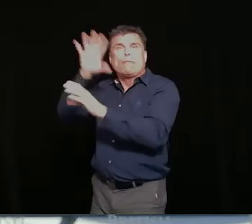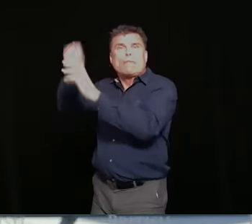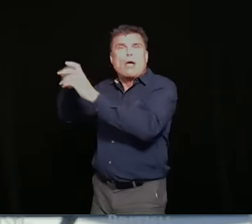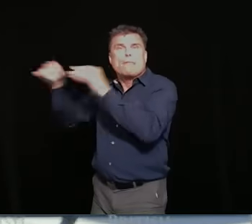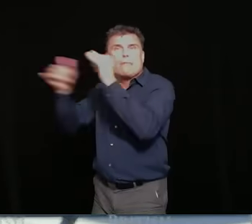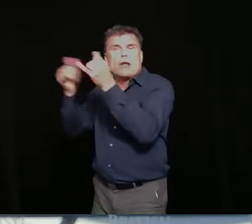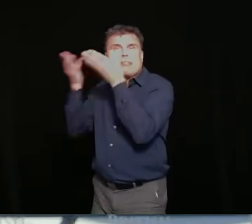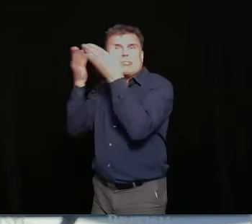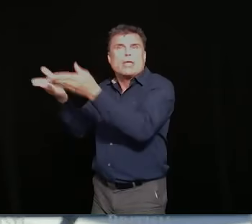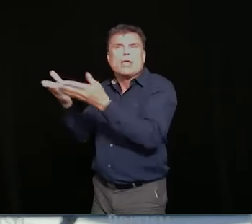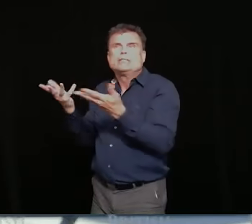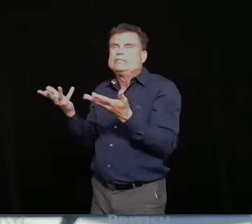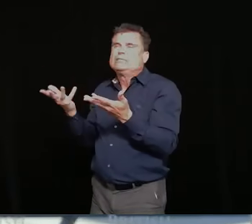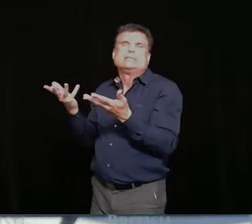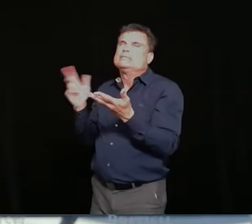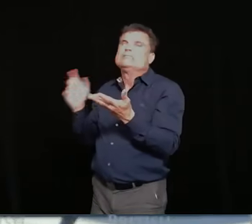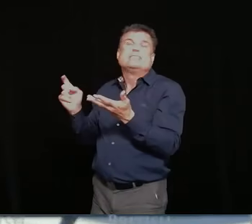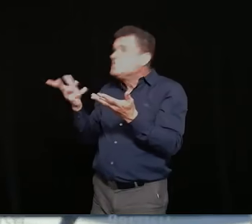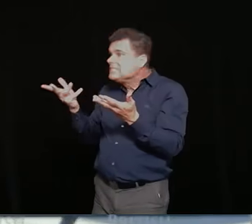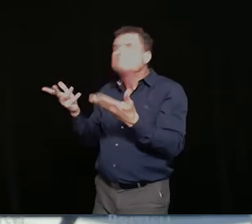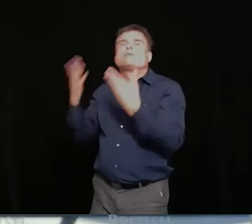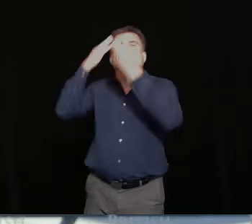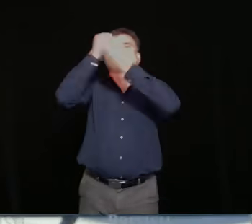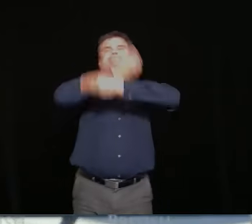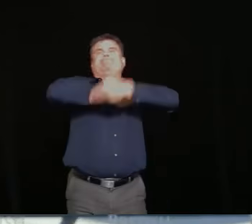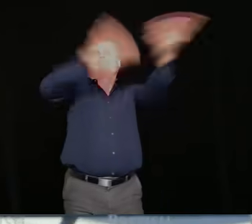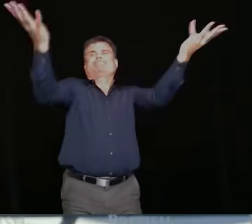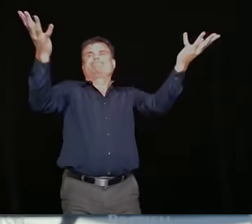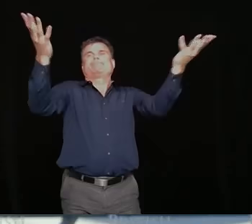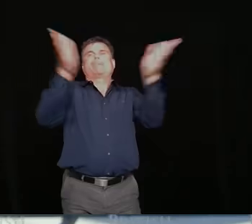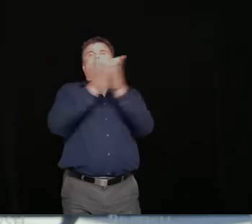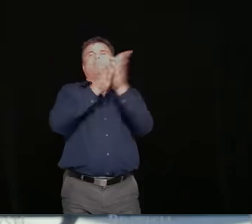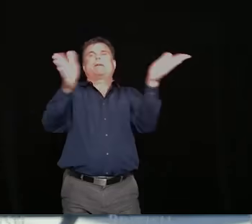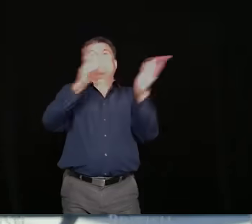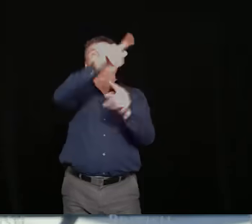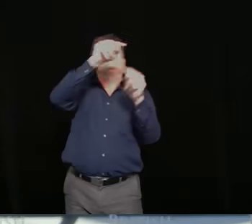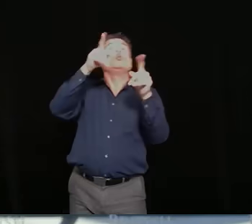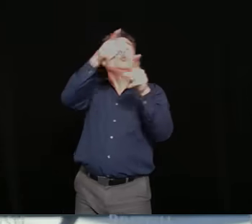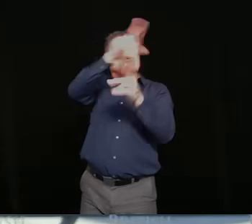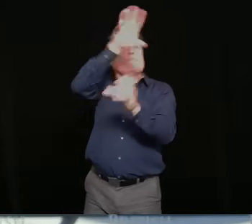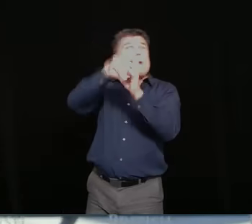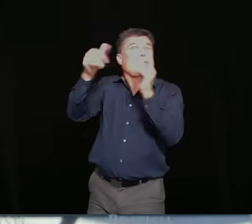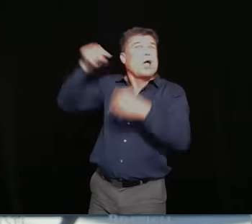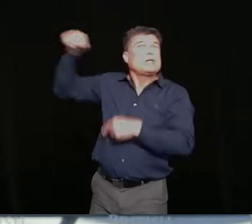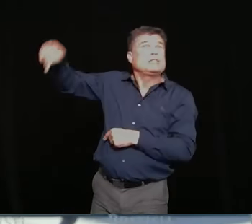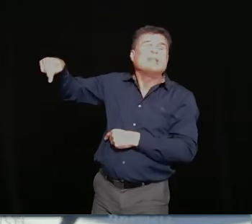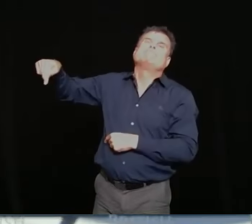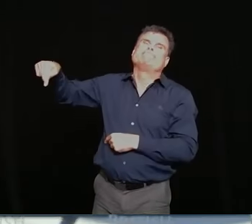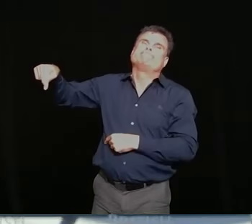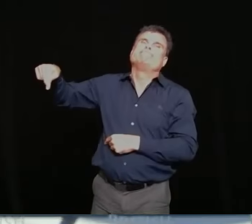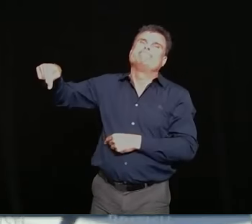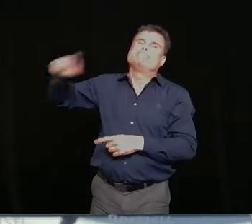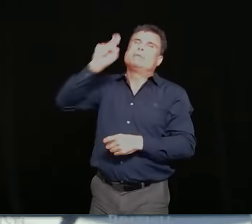thought when we have drive-in concerts or drive-in theaters when we expand here are spending the ability to let people go